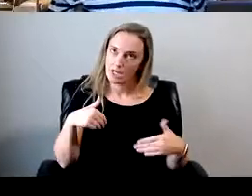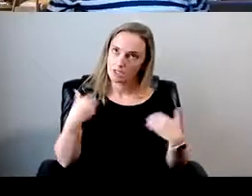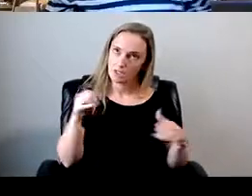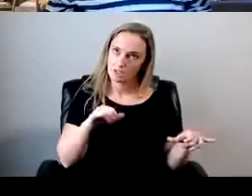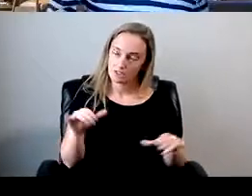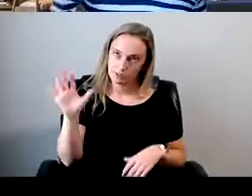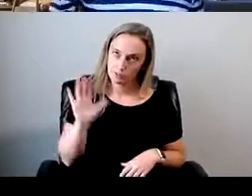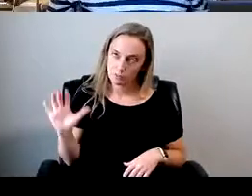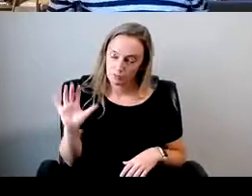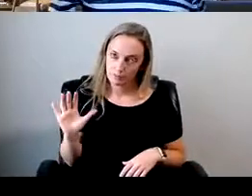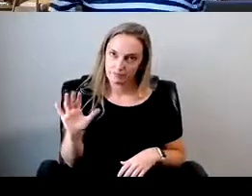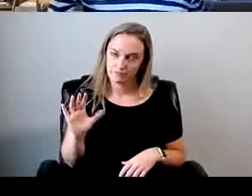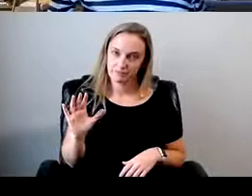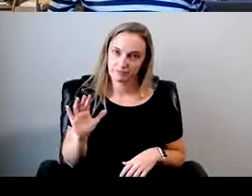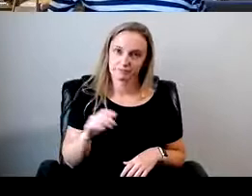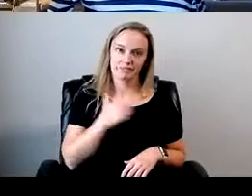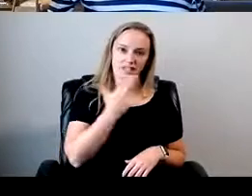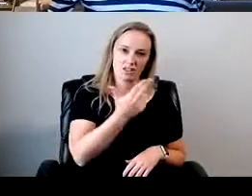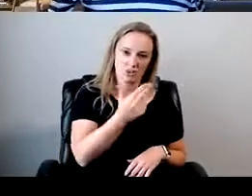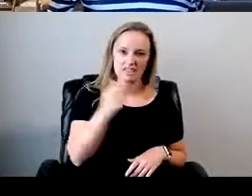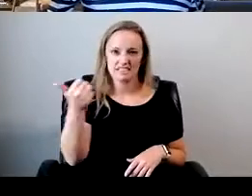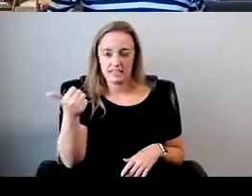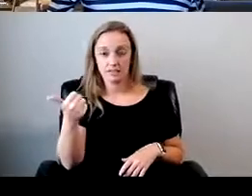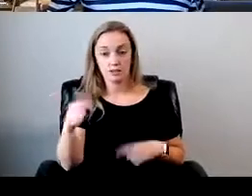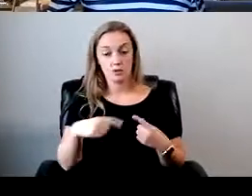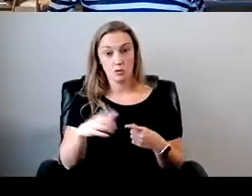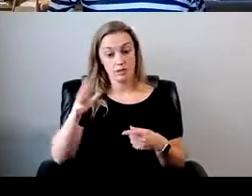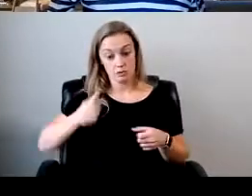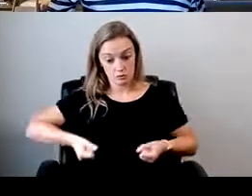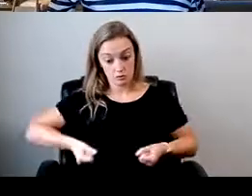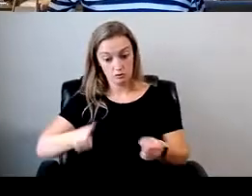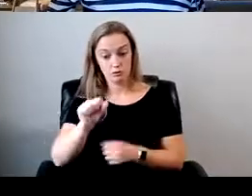13 and 10, but you know, where they were in strollers and stuff, that was even an easier thing.